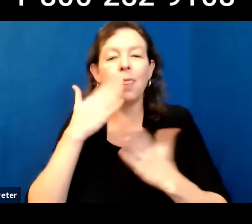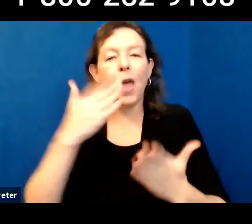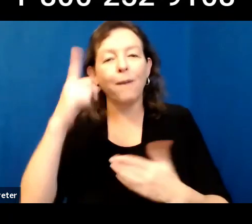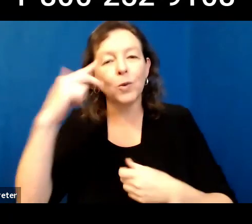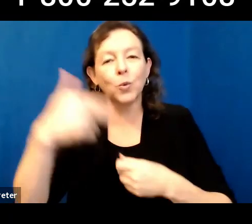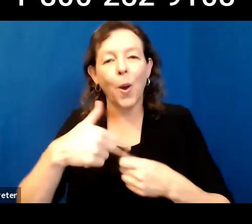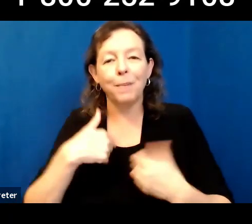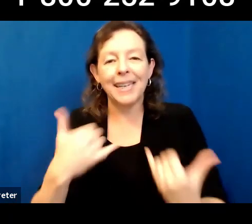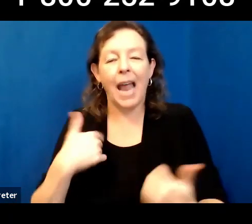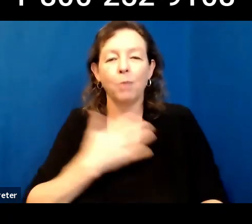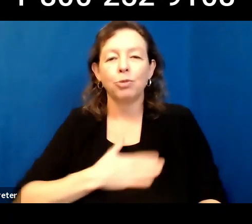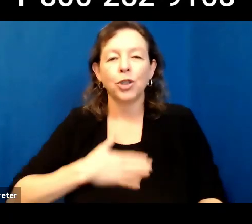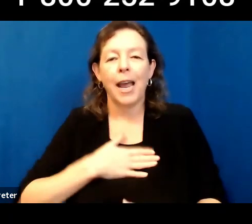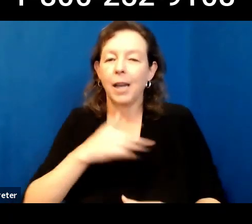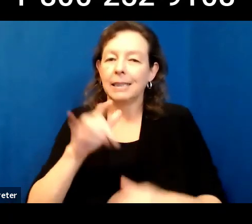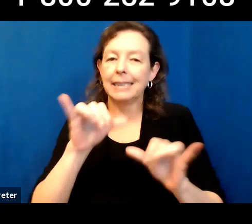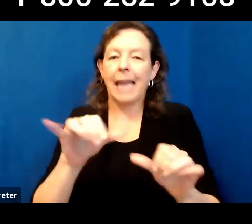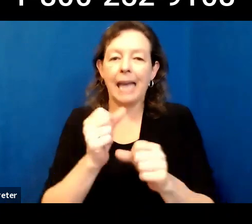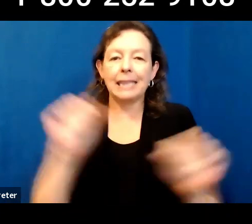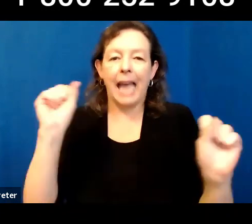We appreciate it. Stay safe and be prepared.